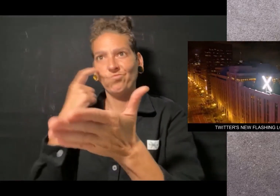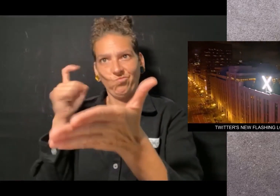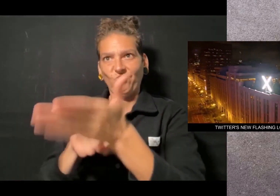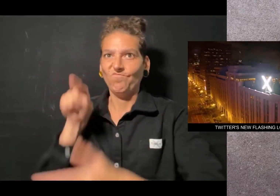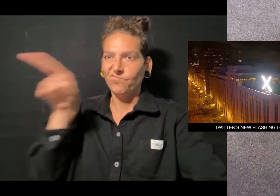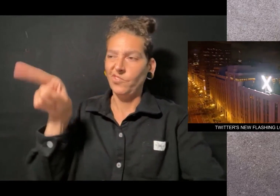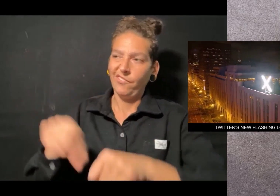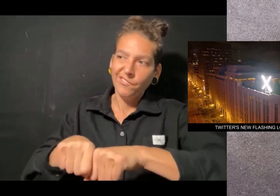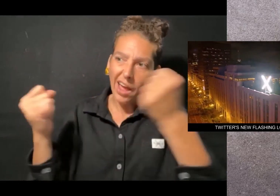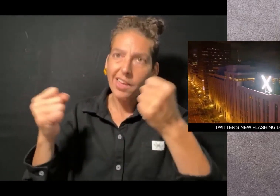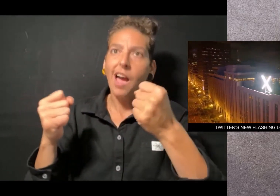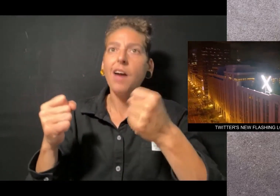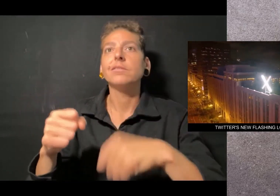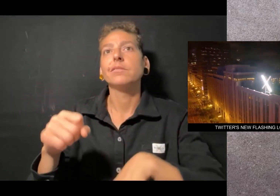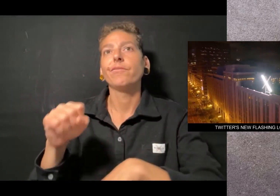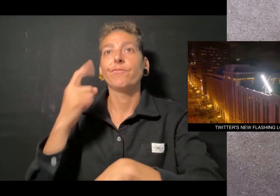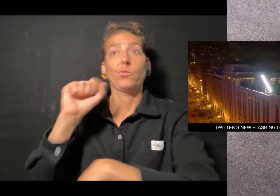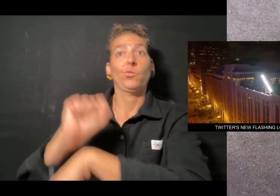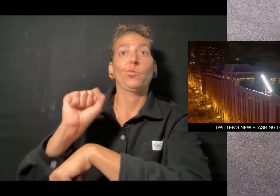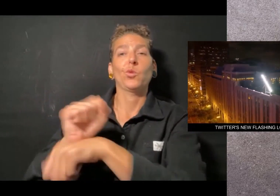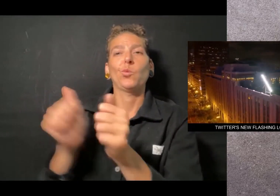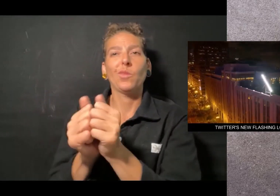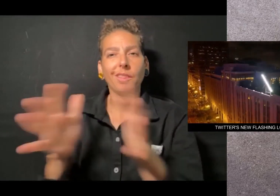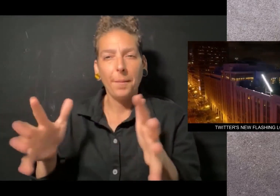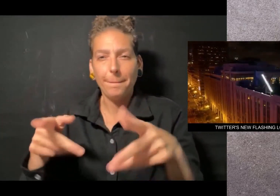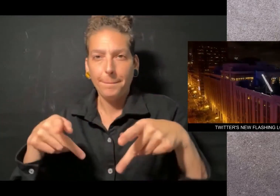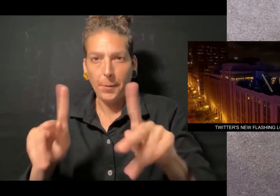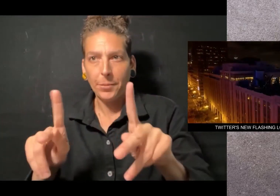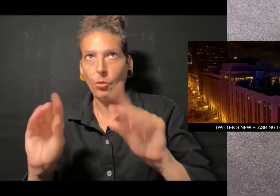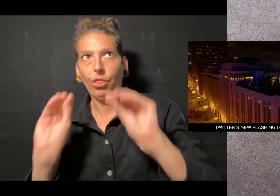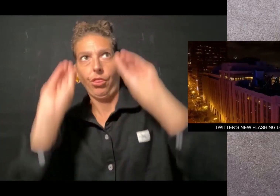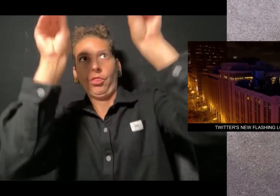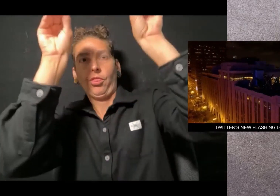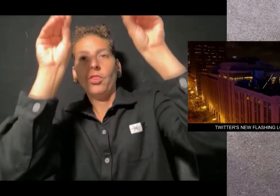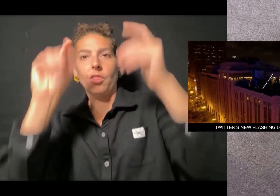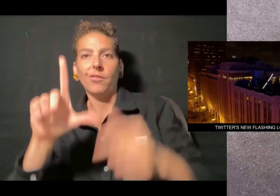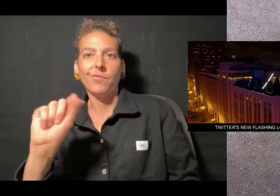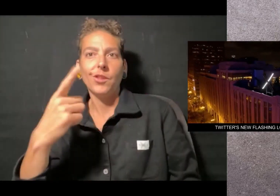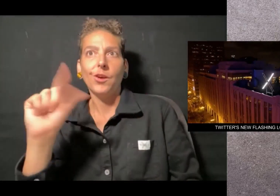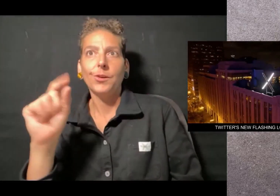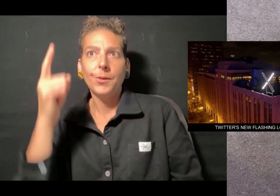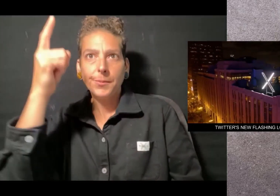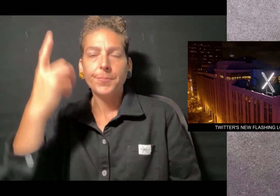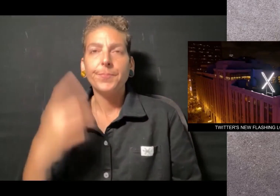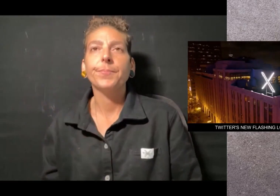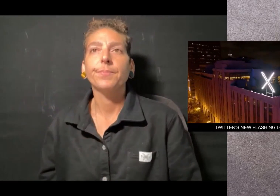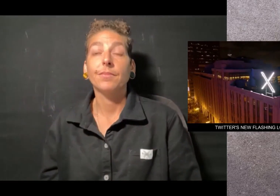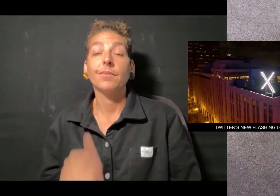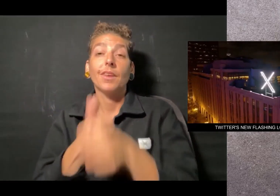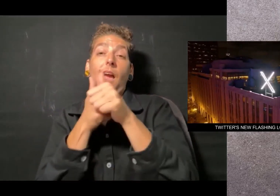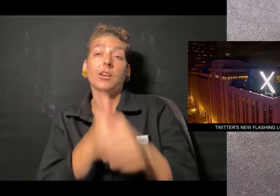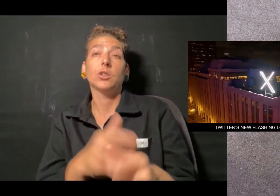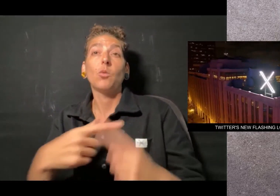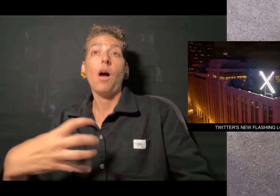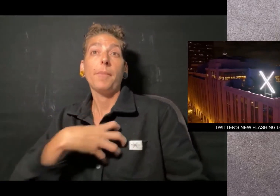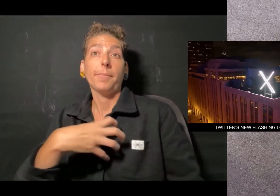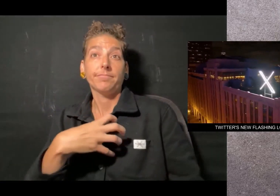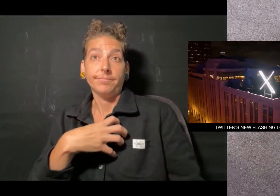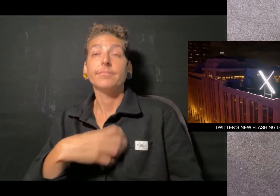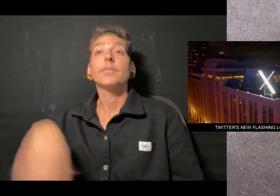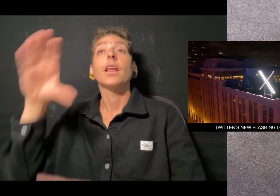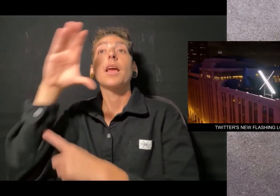authorities issued a notice of violation for work without a permit for the sign according